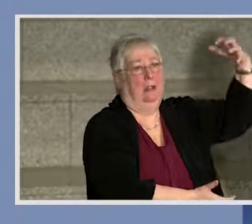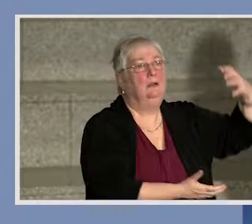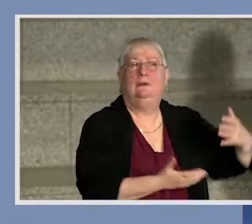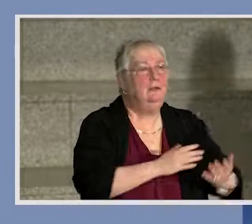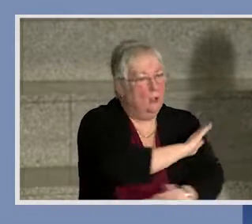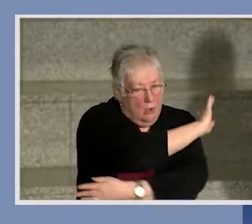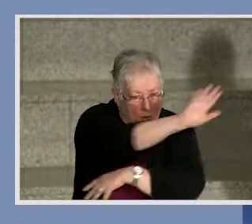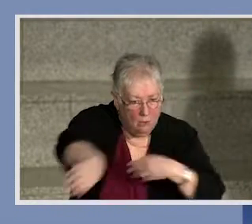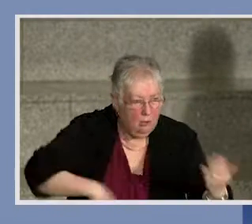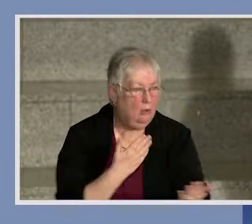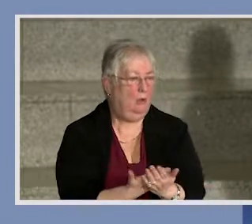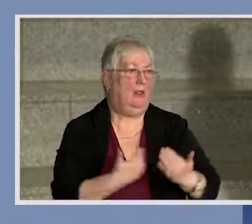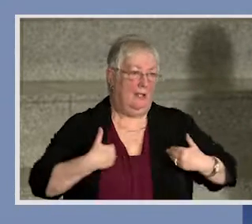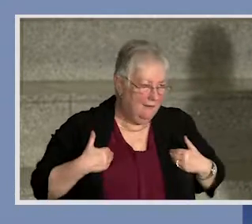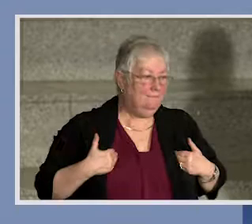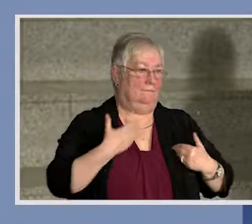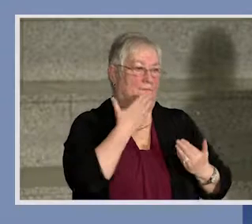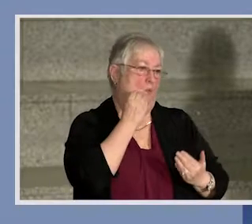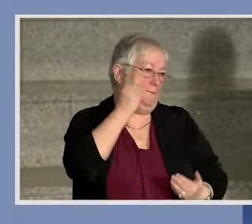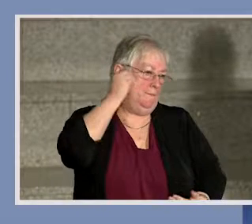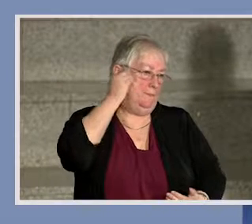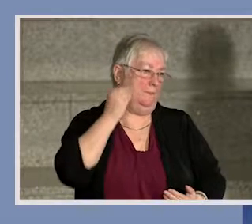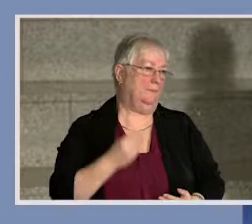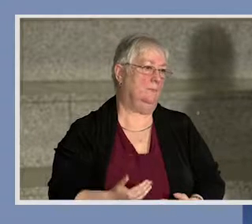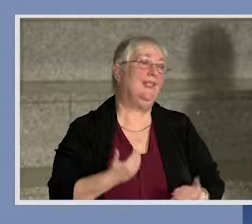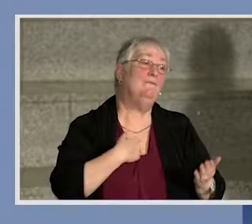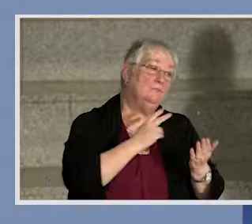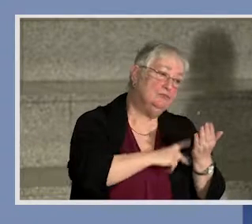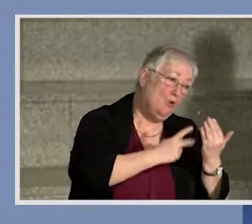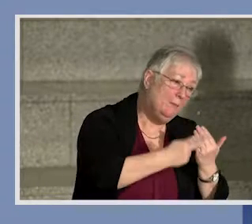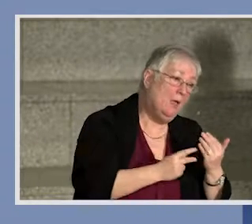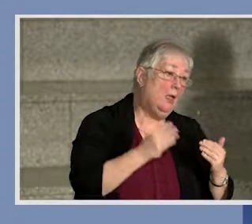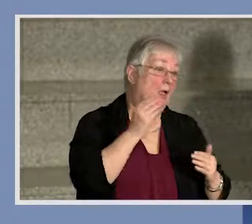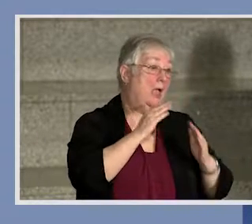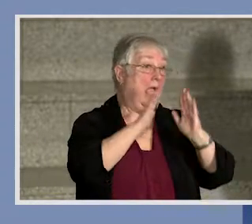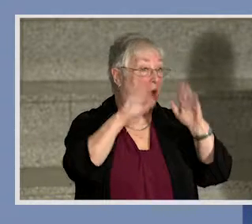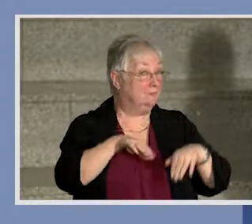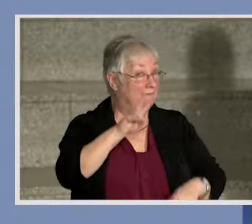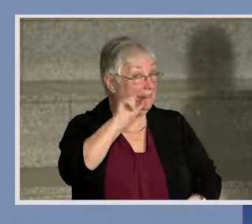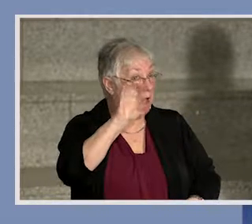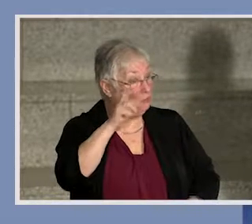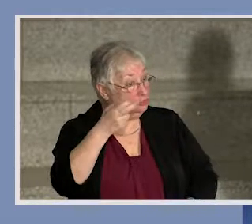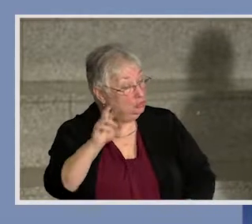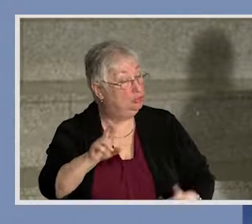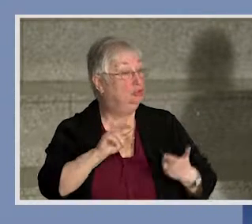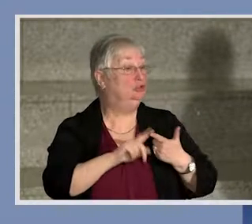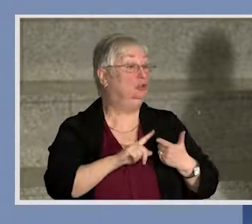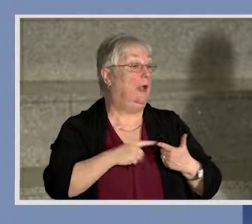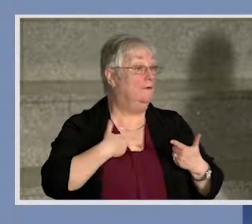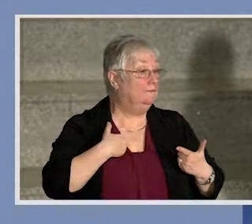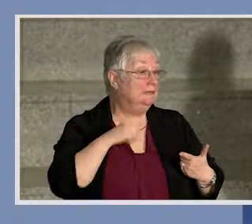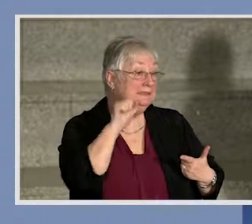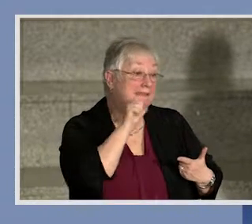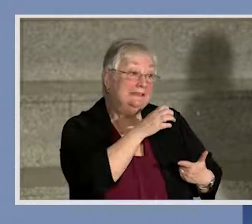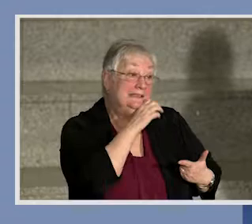HOUSING VOUCHERS, AND WE INFUSE NEW COMMUNITIES WITH CAPITAL FUNDING. IF A CITY IS TO PROSPER, ITS